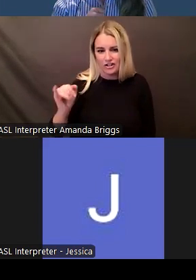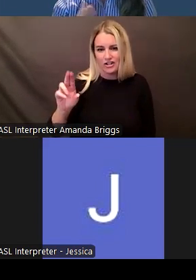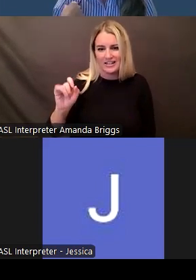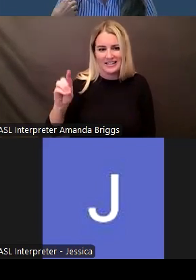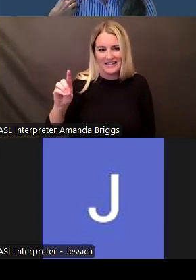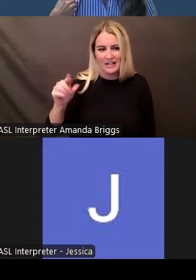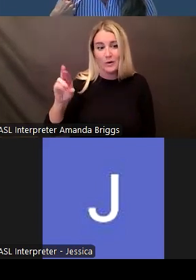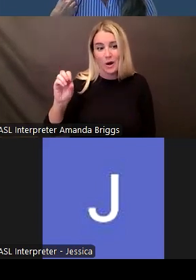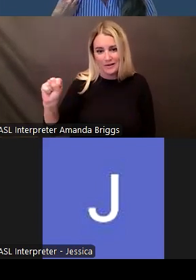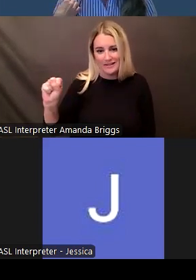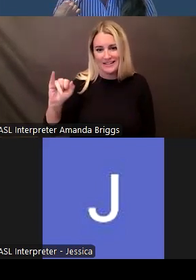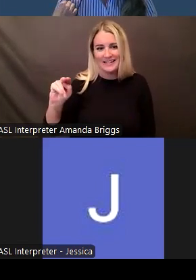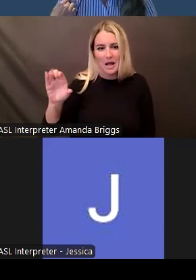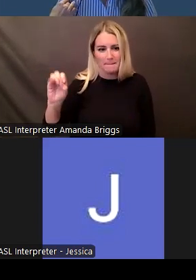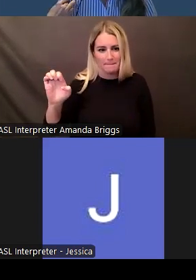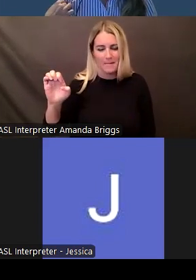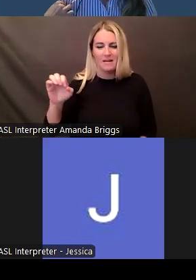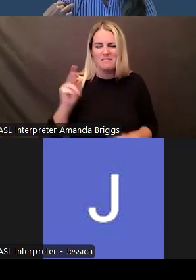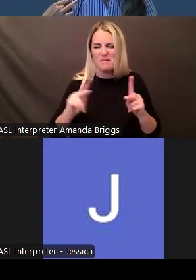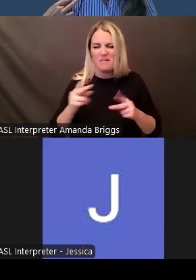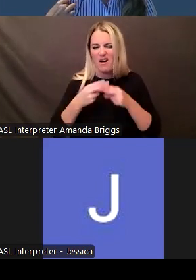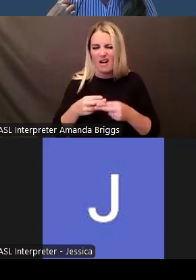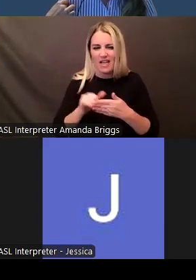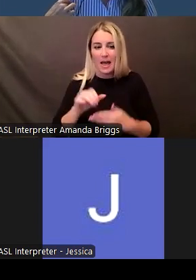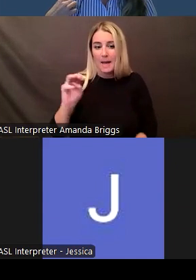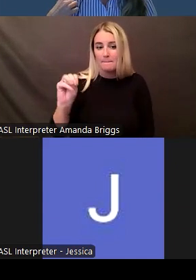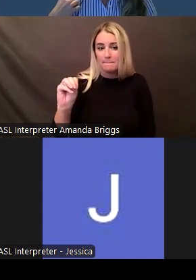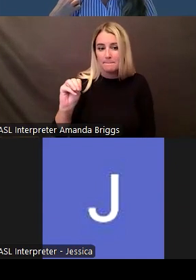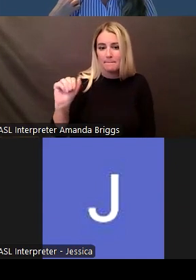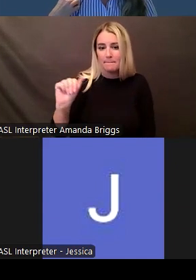People often refer to that as MAGI,